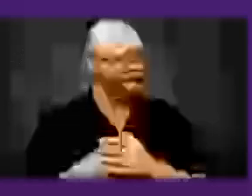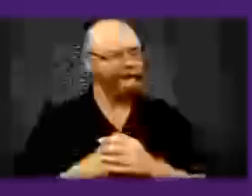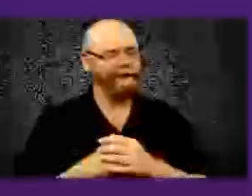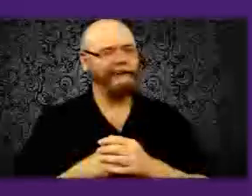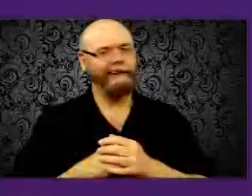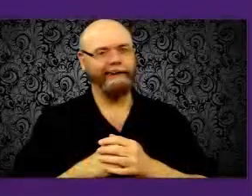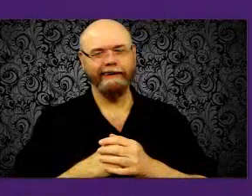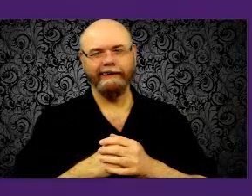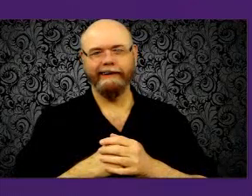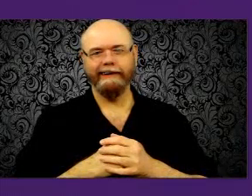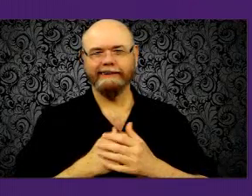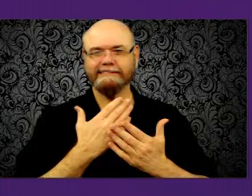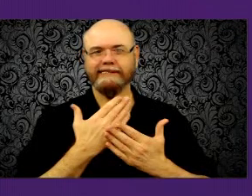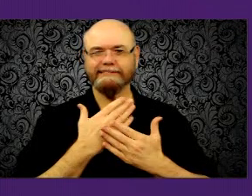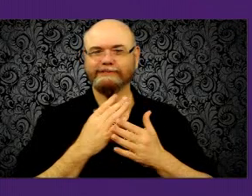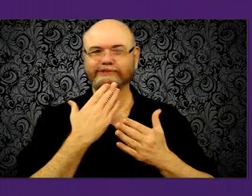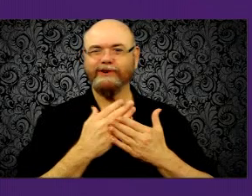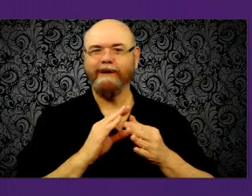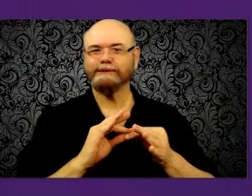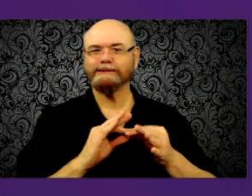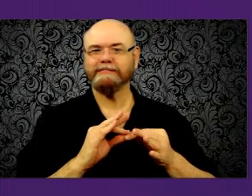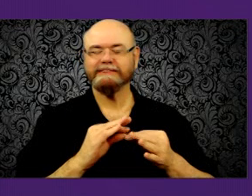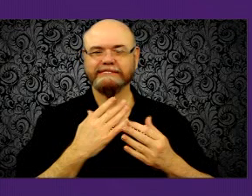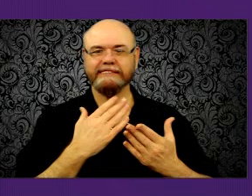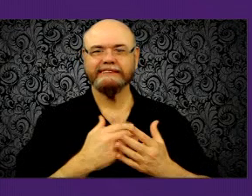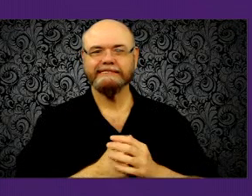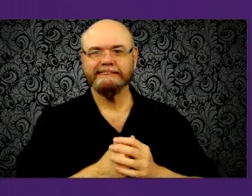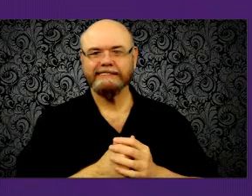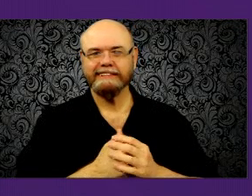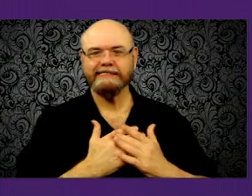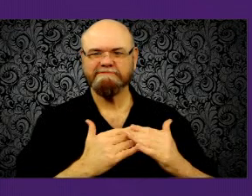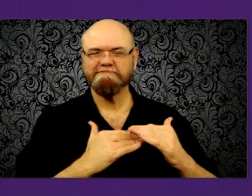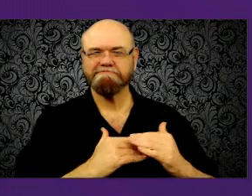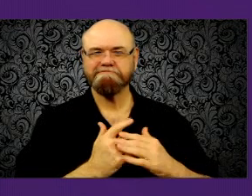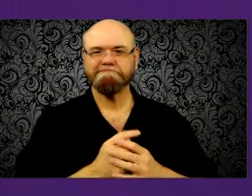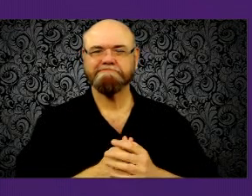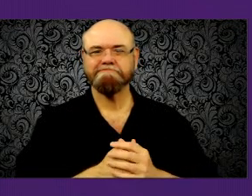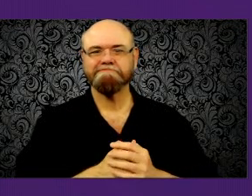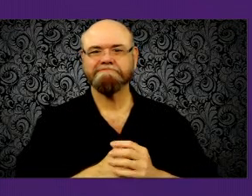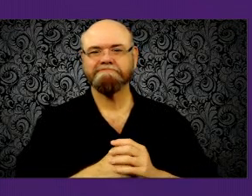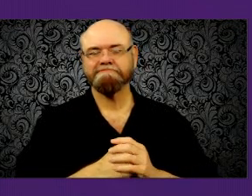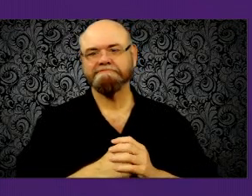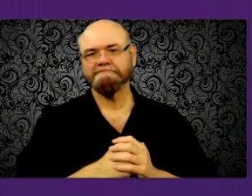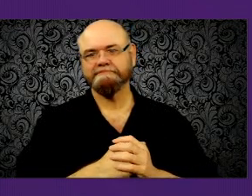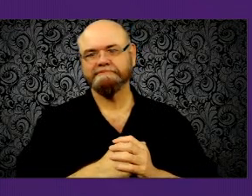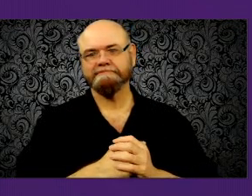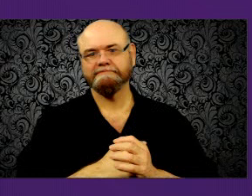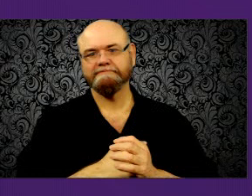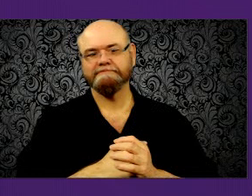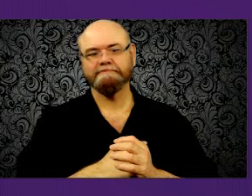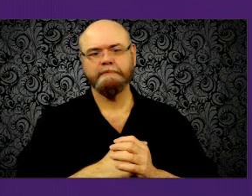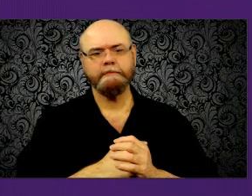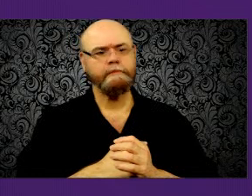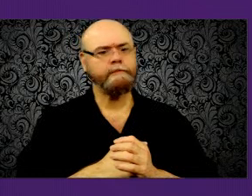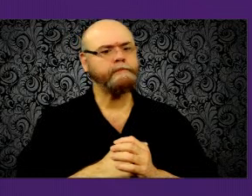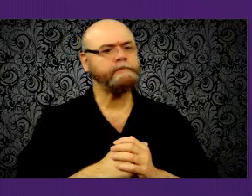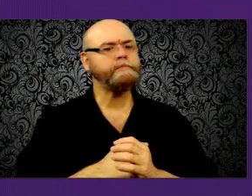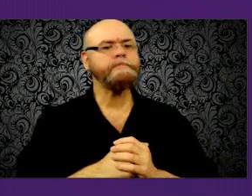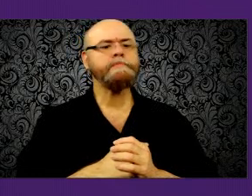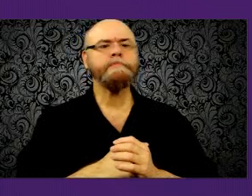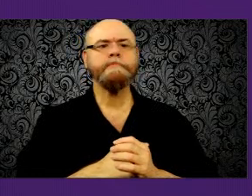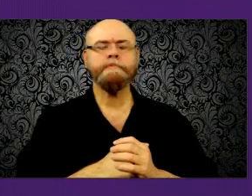Next slide, please. So, when we see the student's notes,